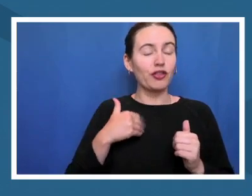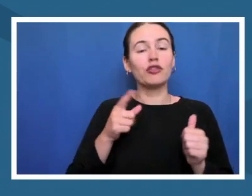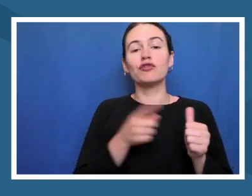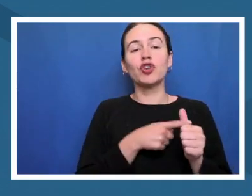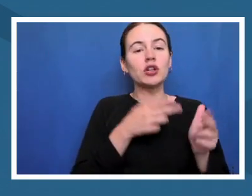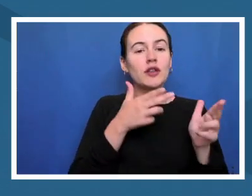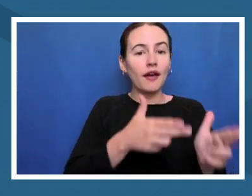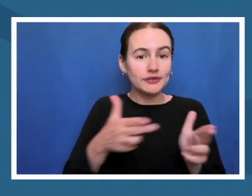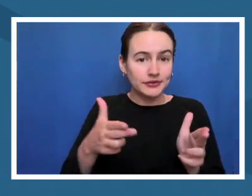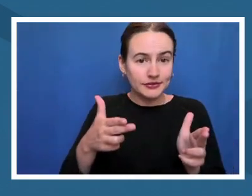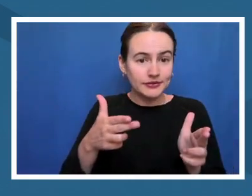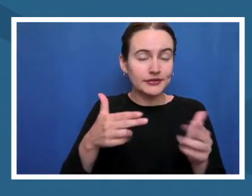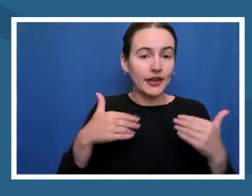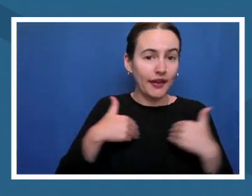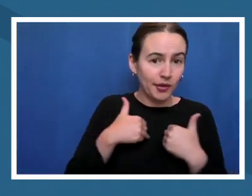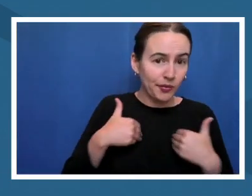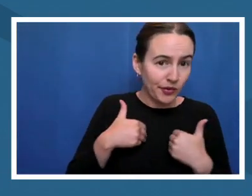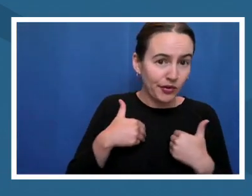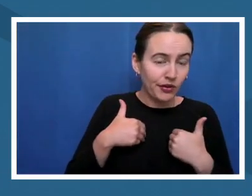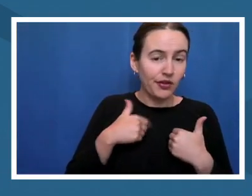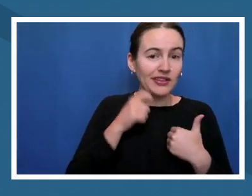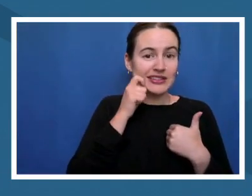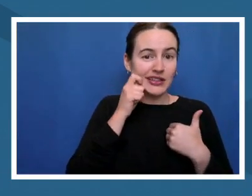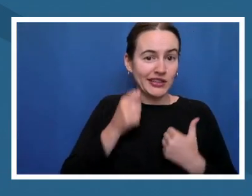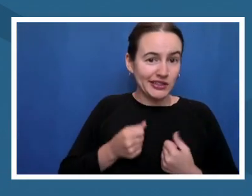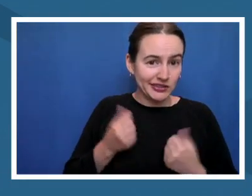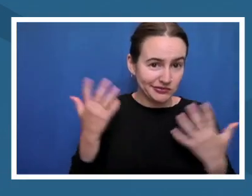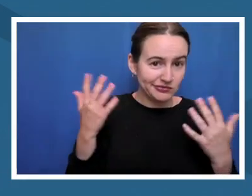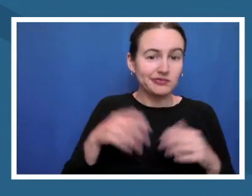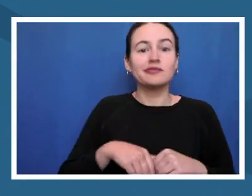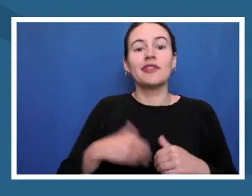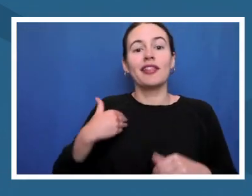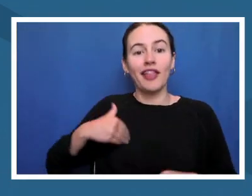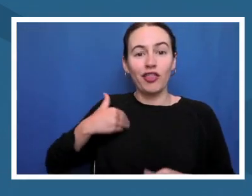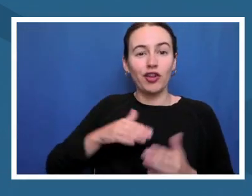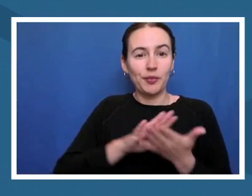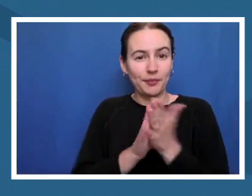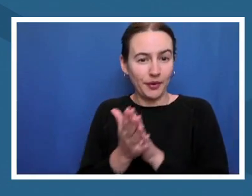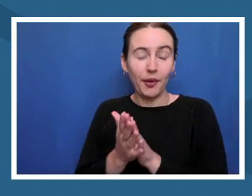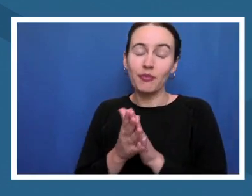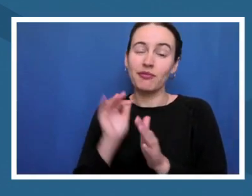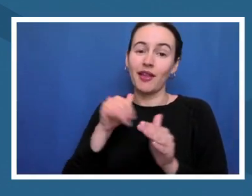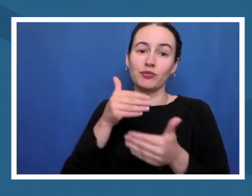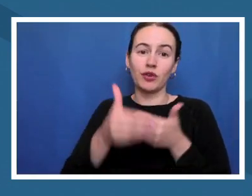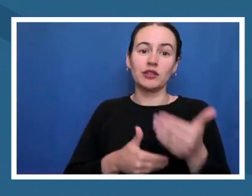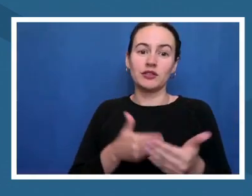and skin it and turn it into leather that's a whole lot of processes that i'm